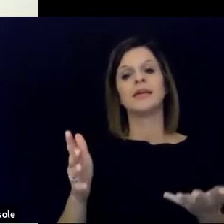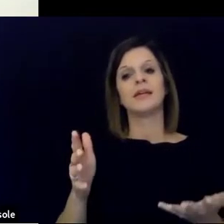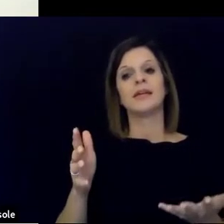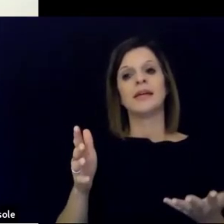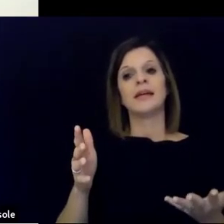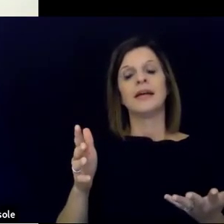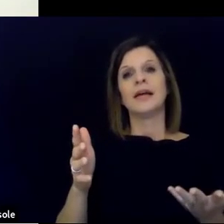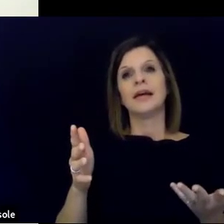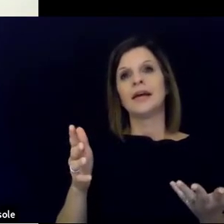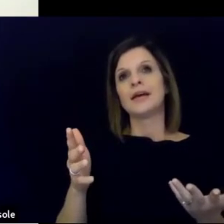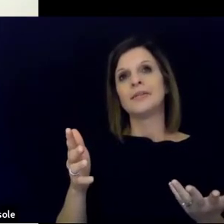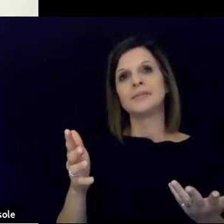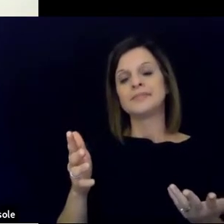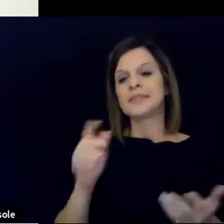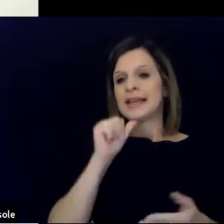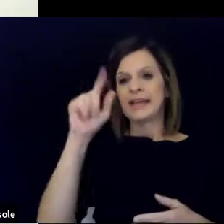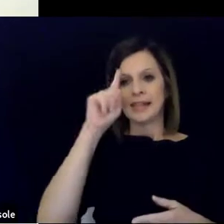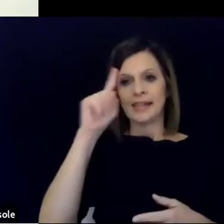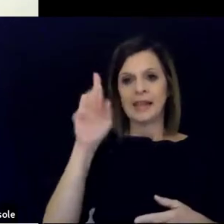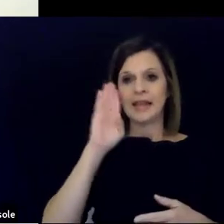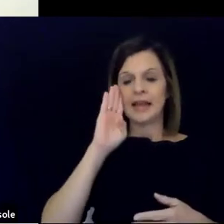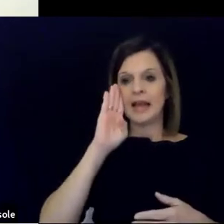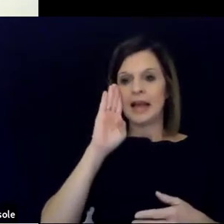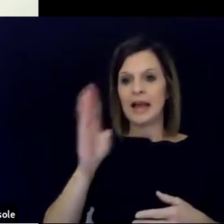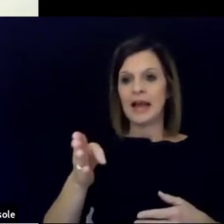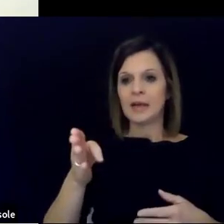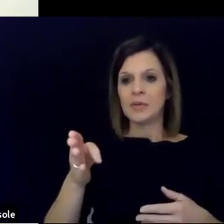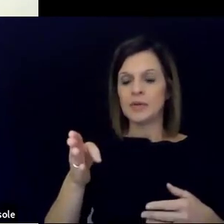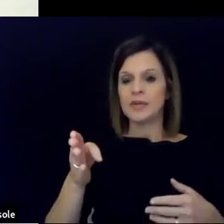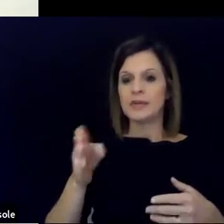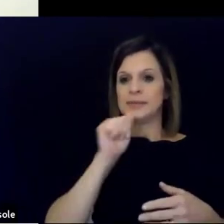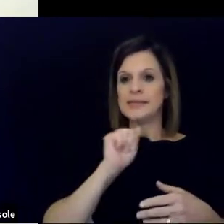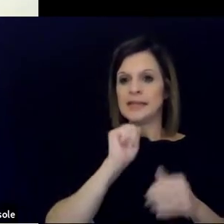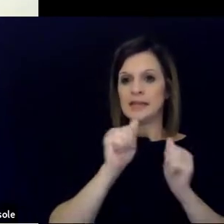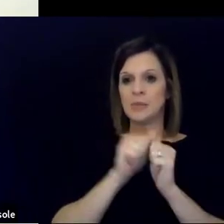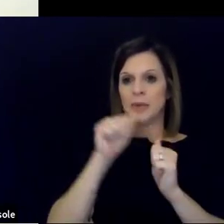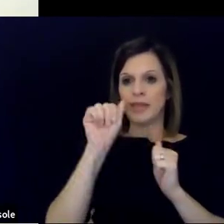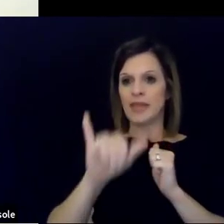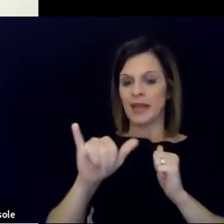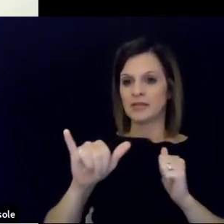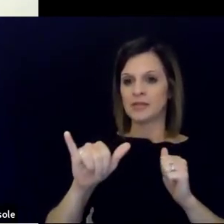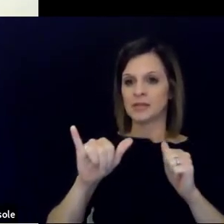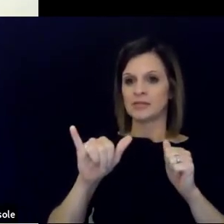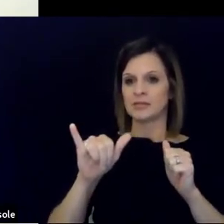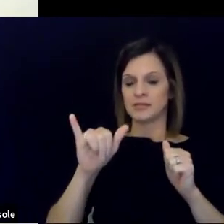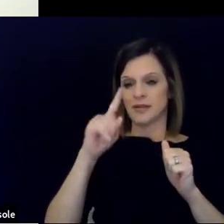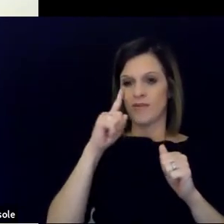But of course, it solved the problem for Jacob, because if you have something in your pants that doesn't, it kind of helps to kind of pull it out.